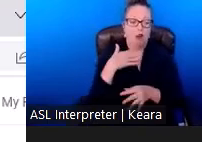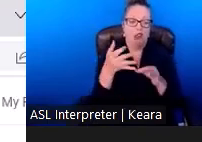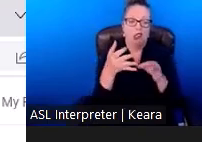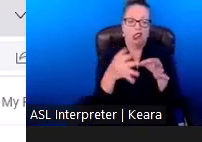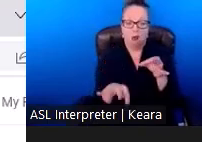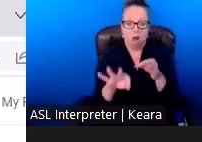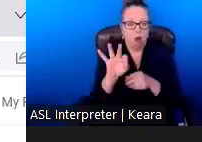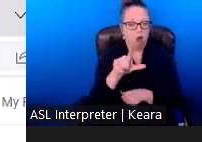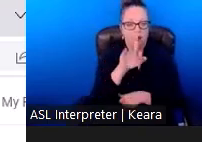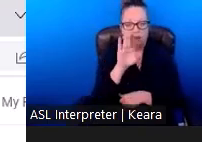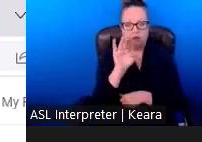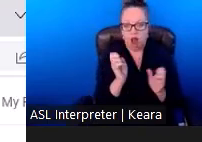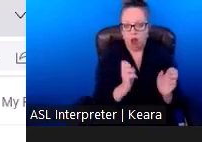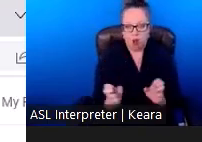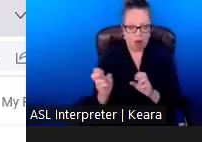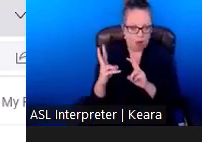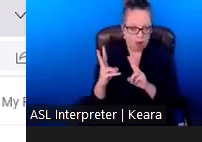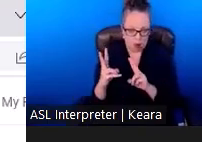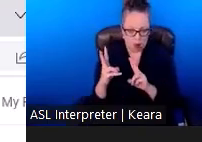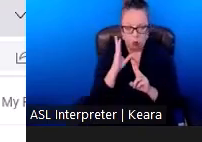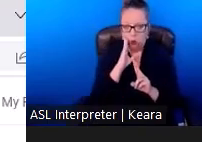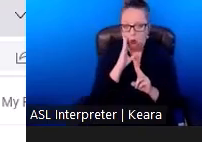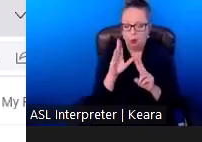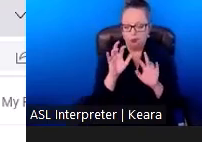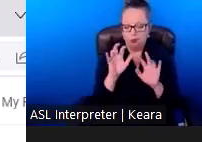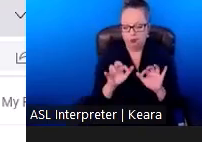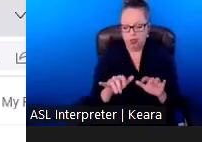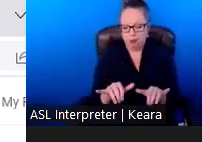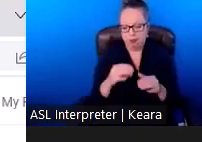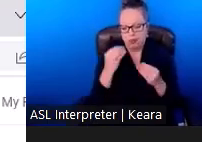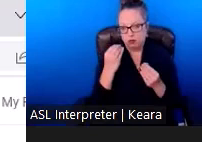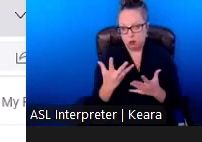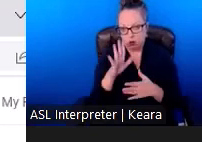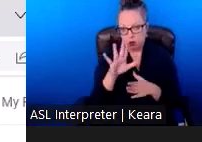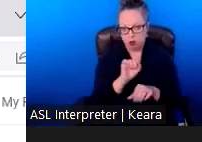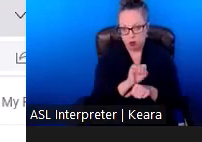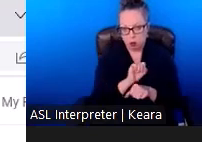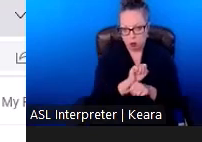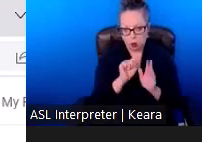field and will enter the information about your work sample into the form as prompted